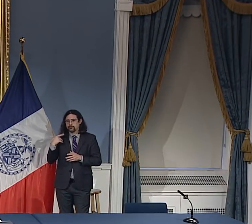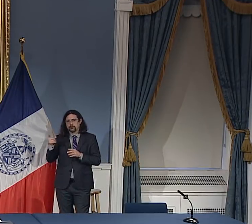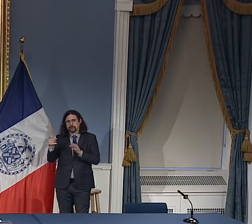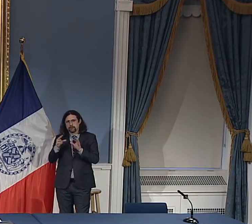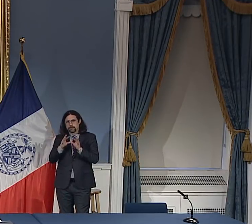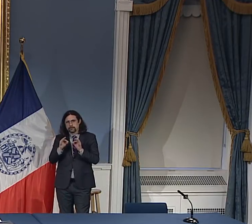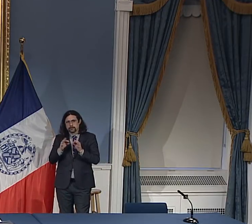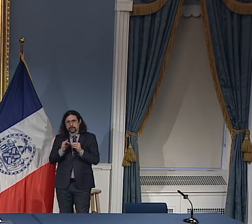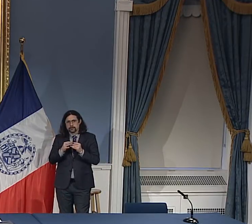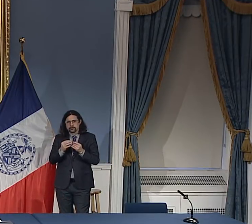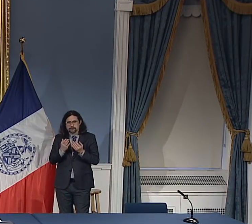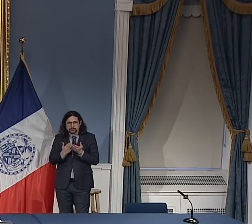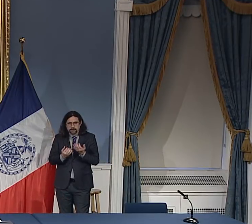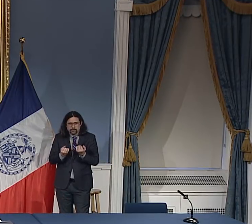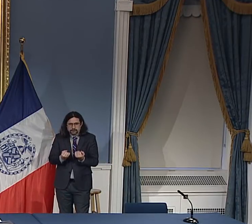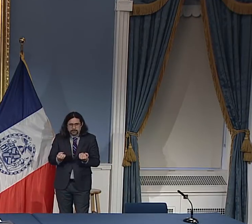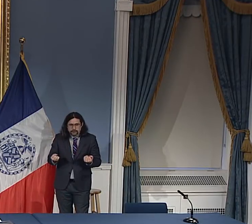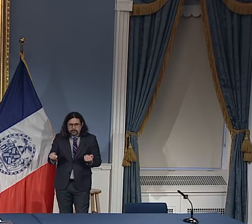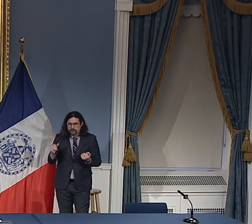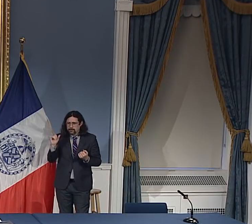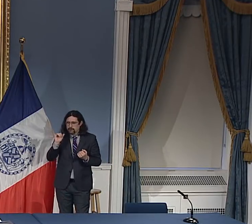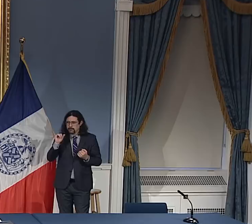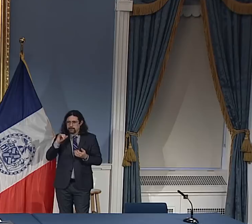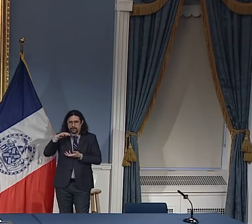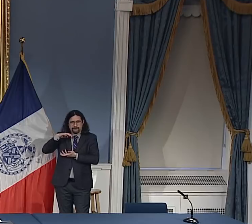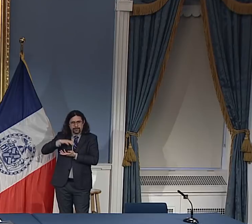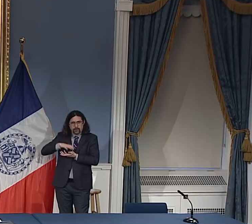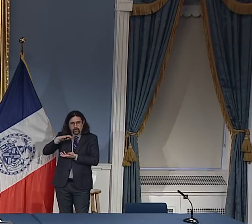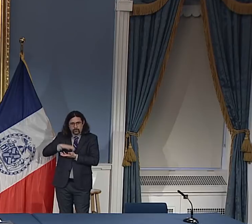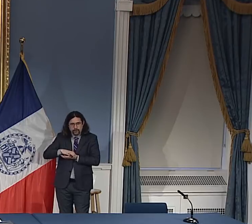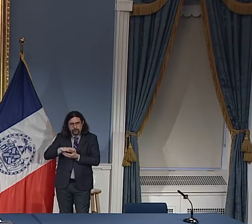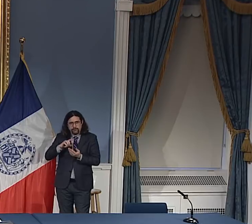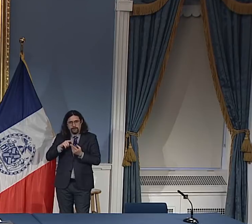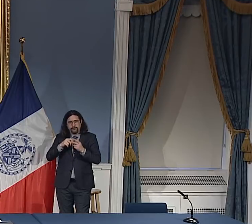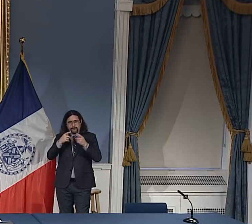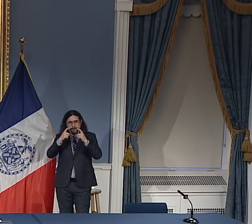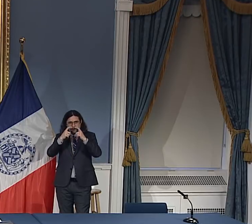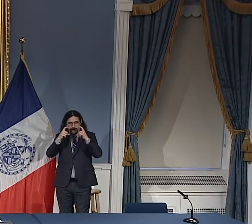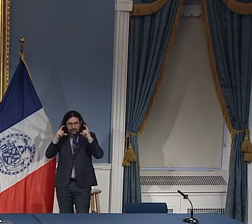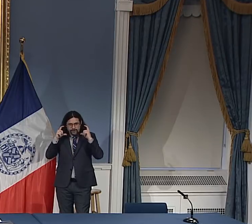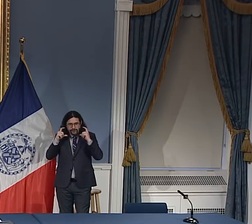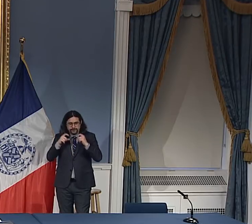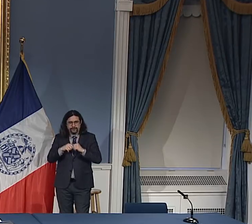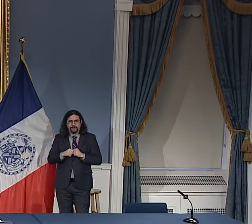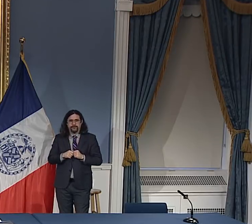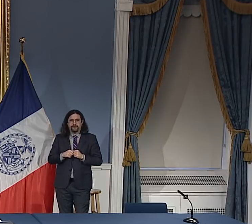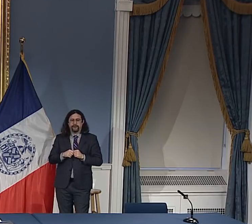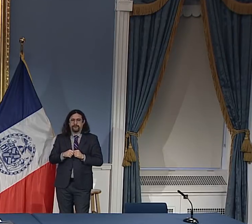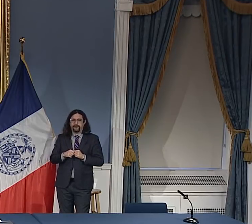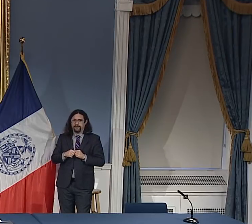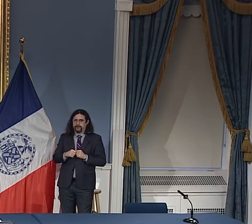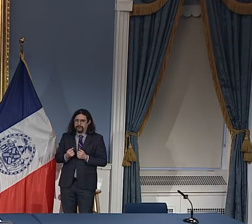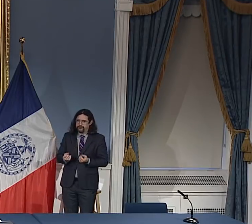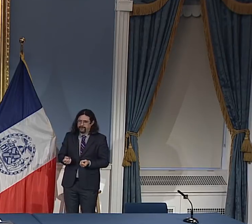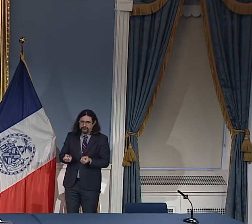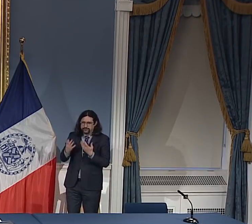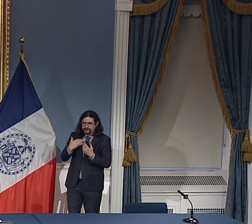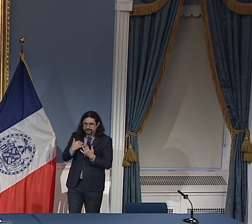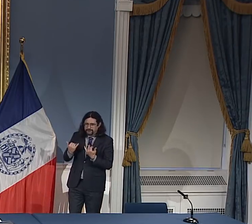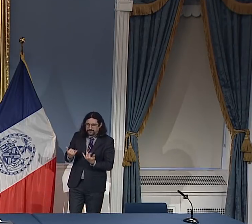IMPORTANT, VITAL IMTES YOU'RE RUNNING OUT OF -- MASKSA, COUPLE VENTILATORS, ET CEERTA. APPROXIMATELY HOW MANY OF THESE ITEMS HATTYO U